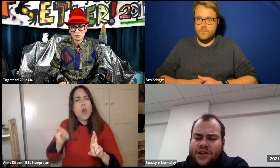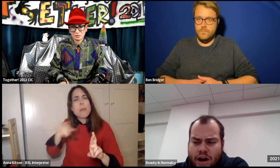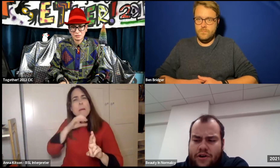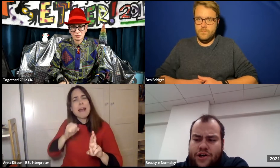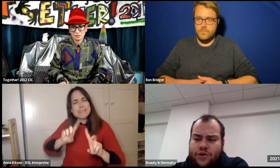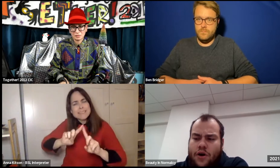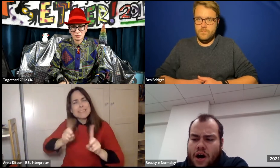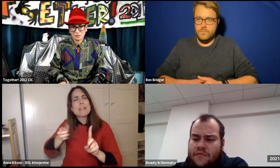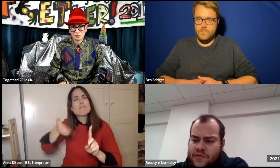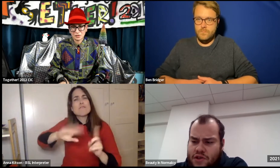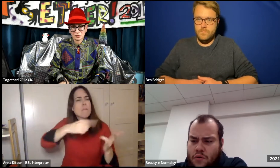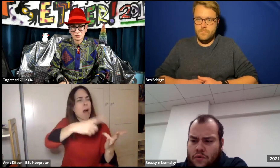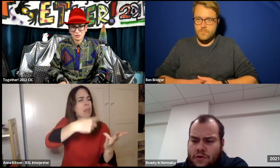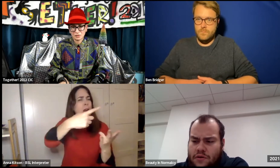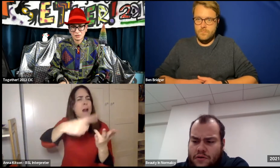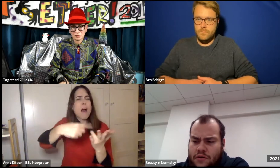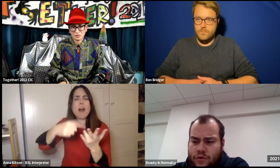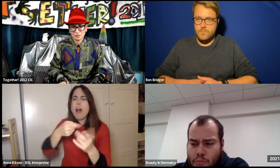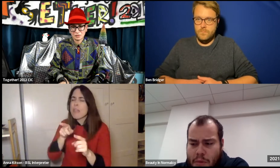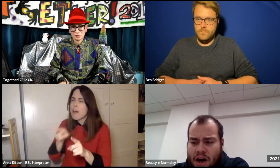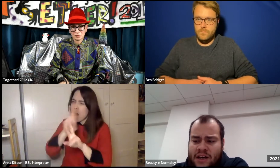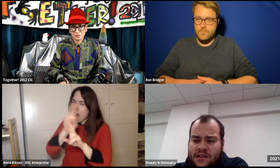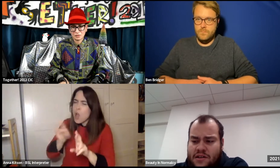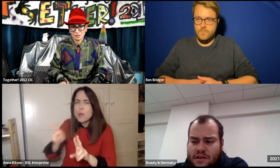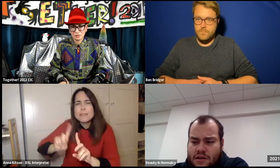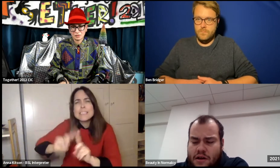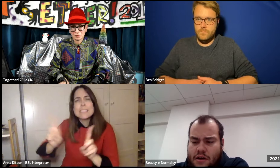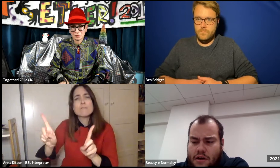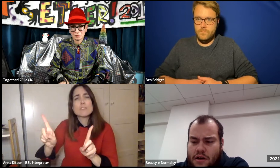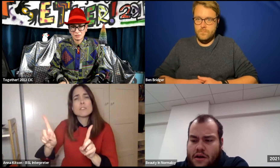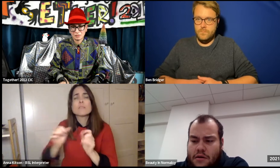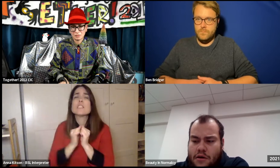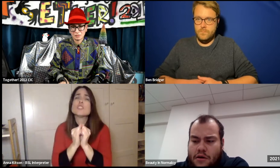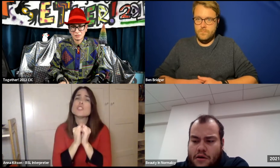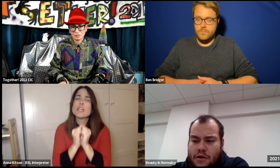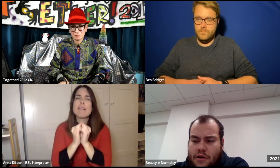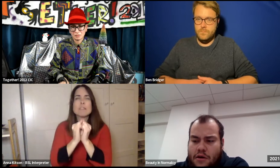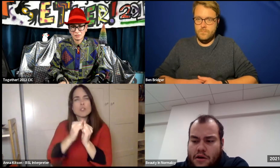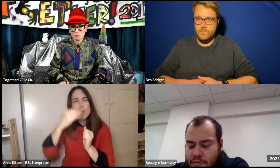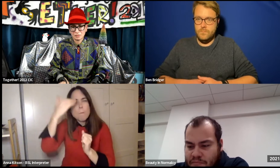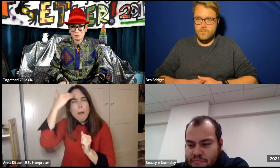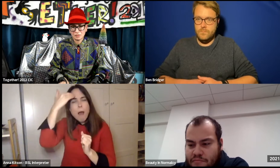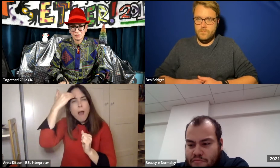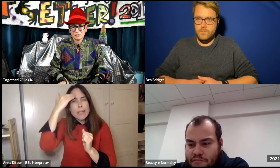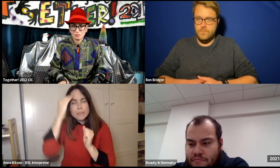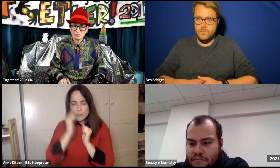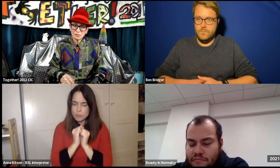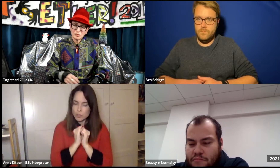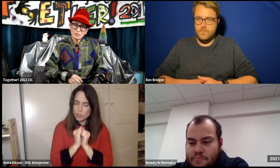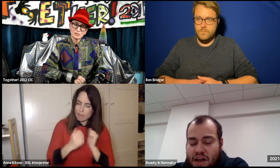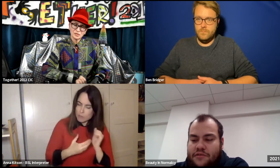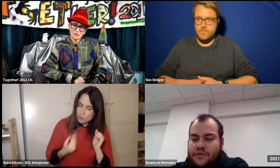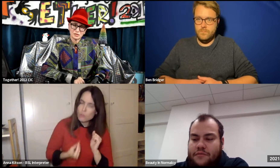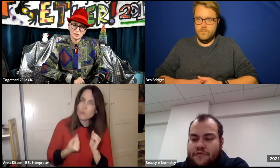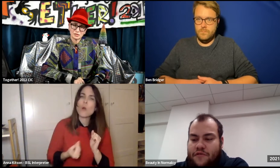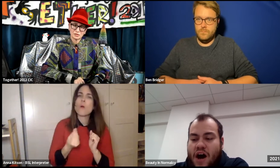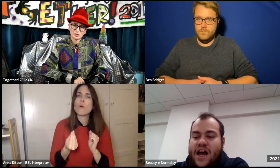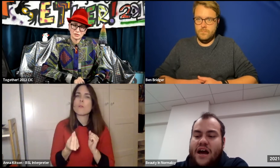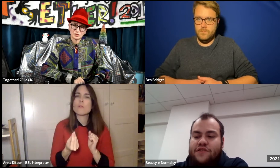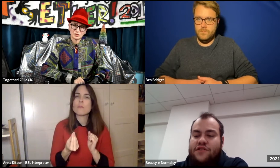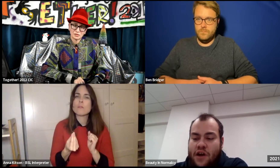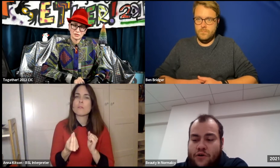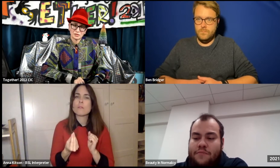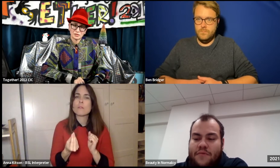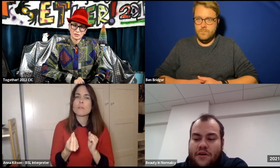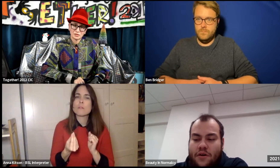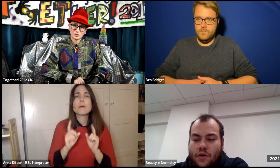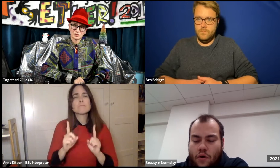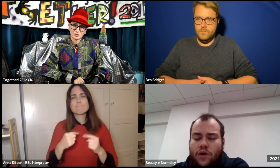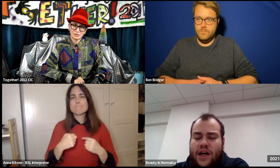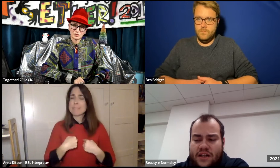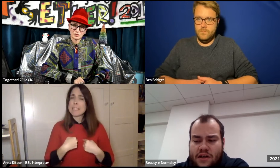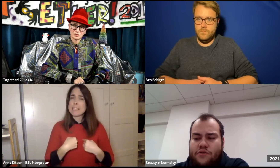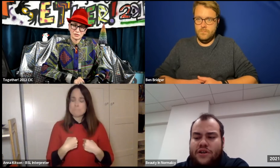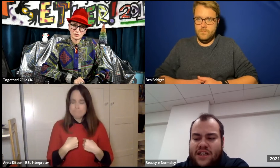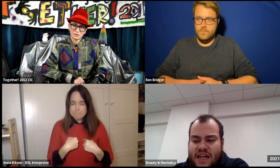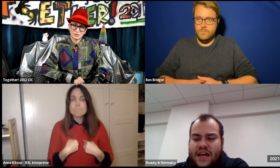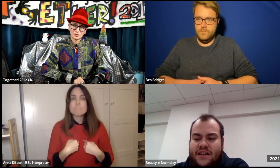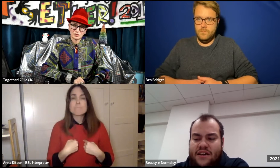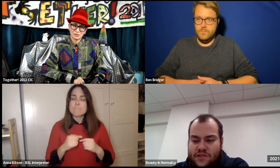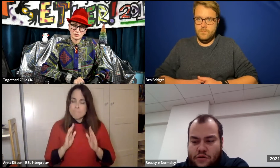but for I have to go, all I can only say